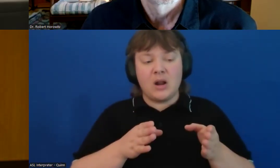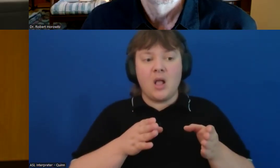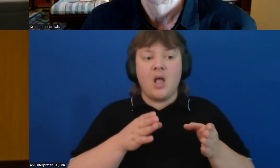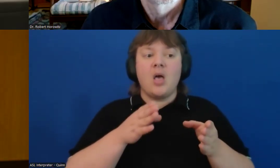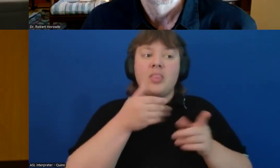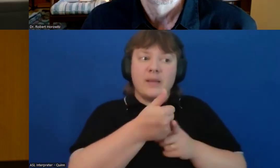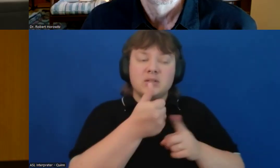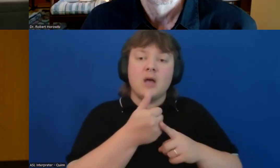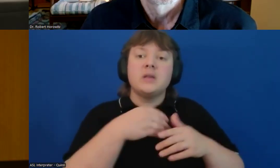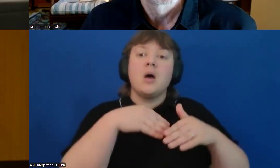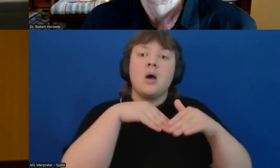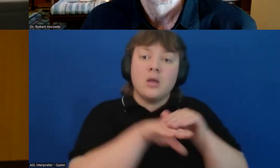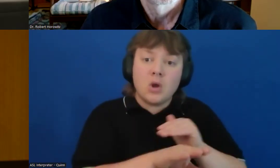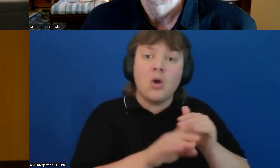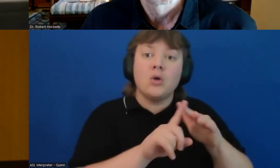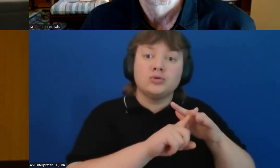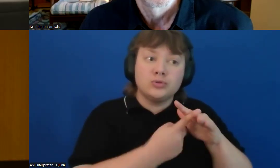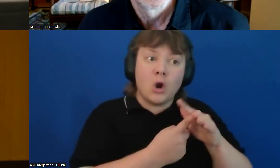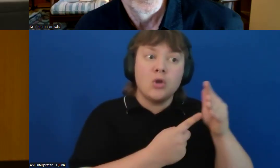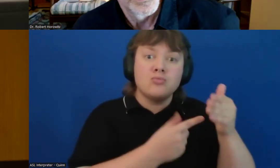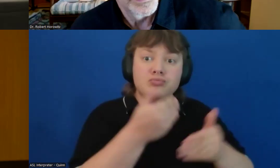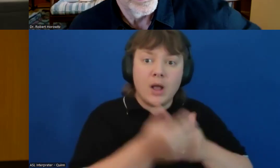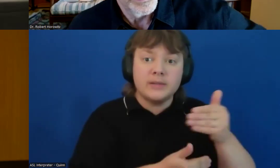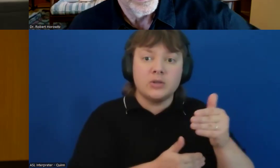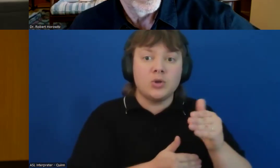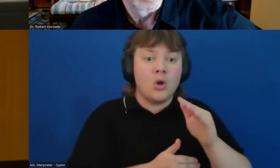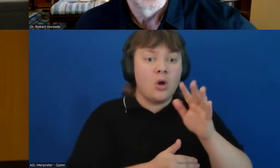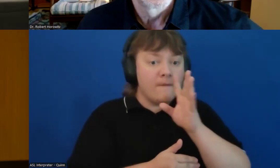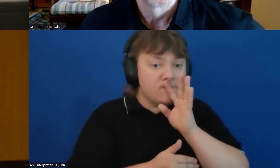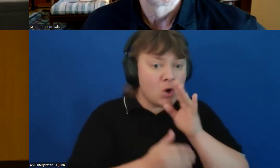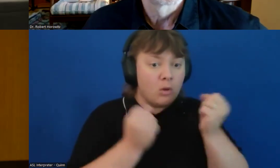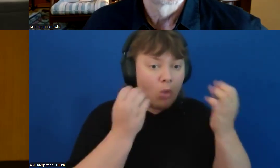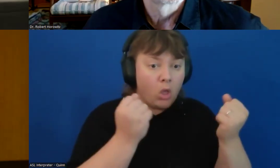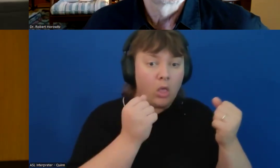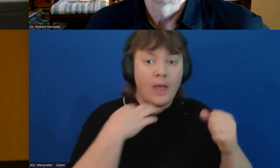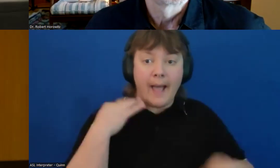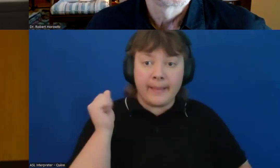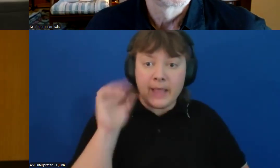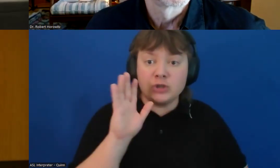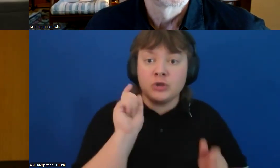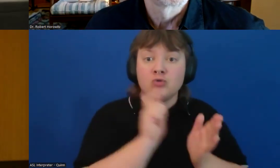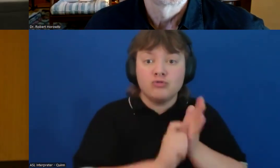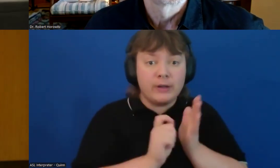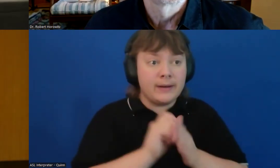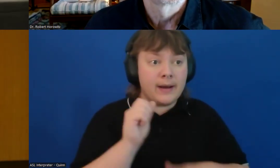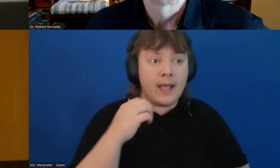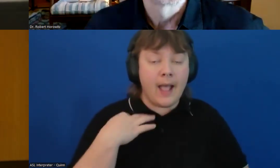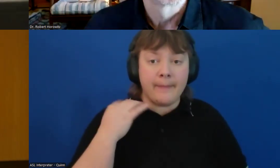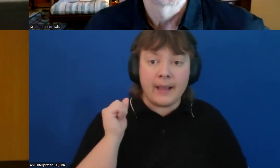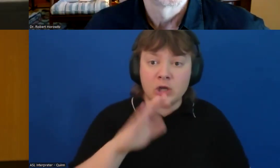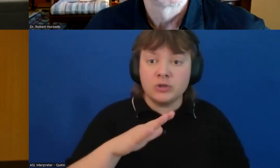process, has gone through a verbal application, a written application, witnesses uh and then the